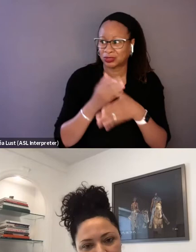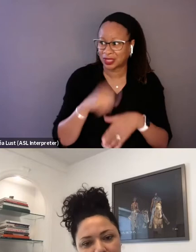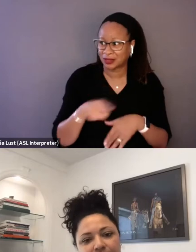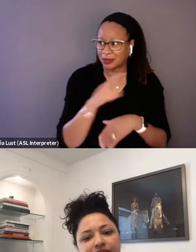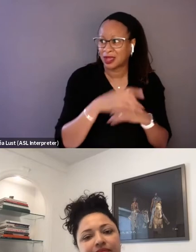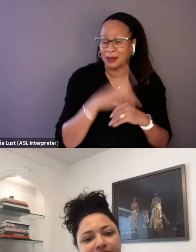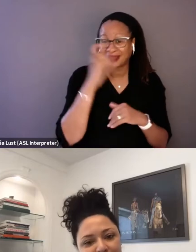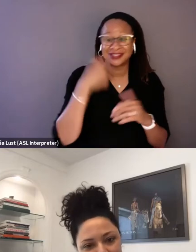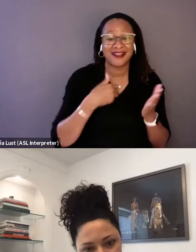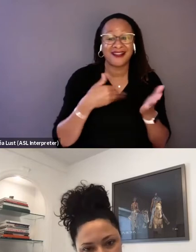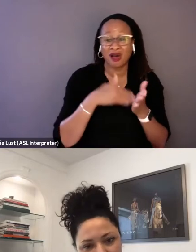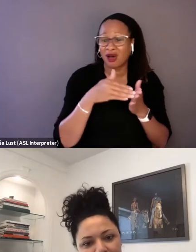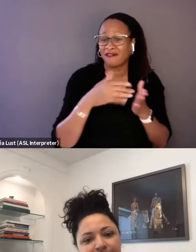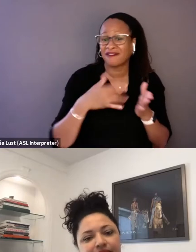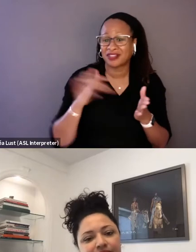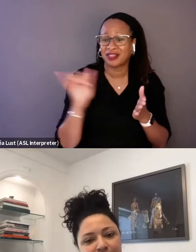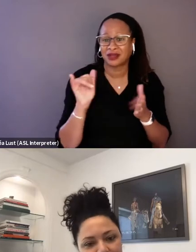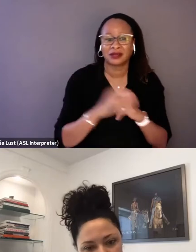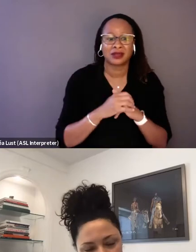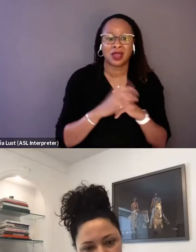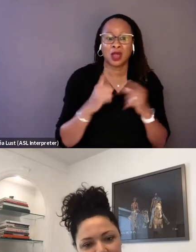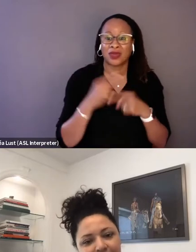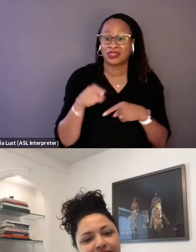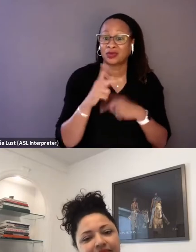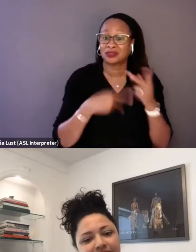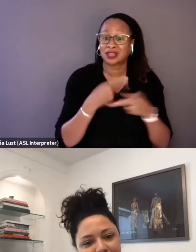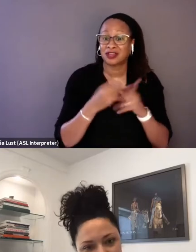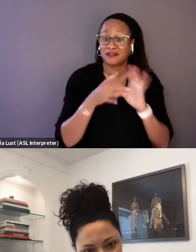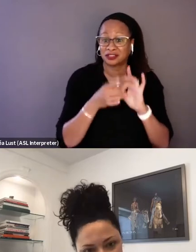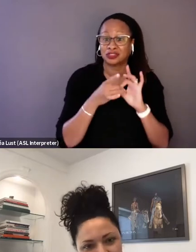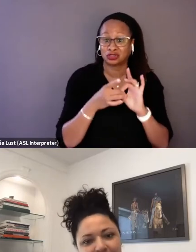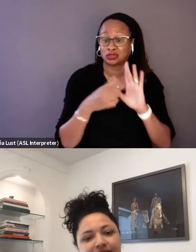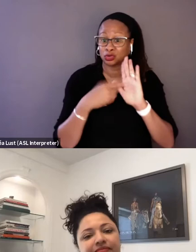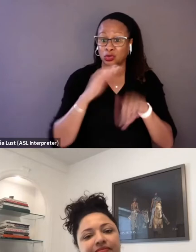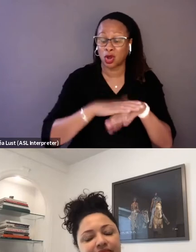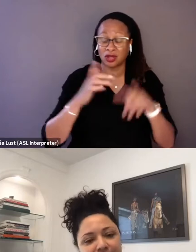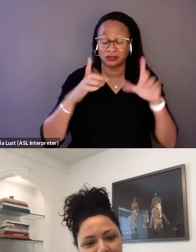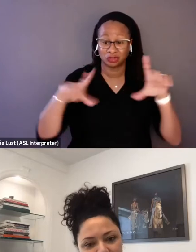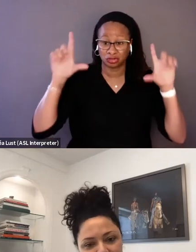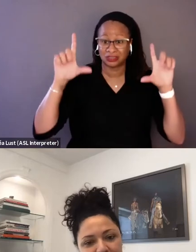because I often feel like, you know when those types of relationships are rendered on screen it's often antagonistic.